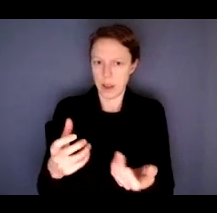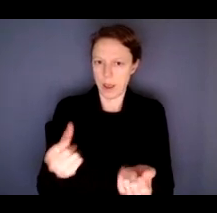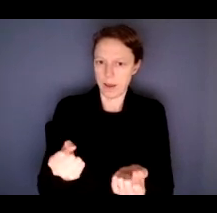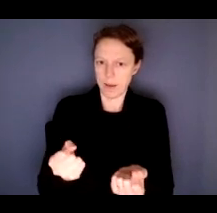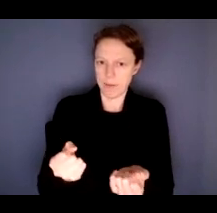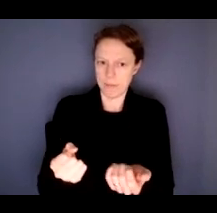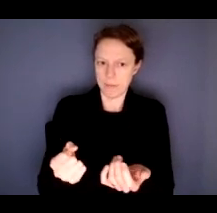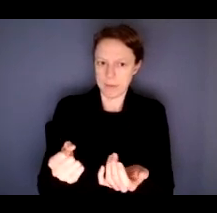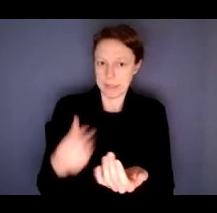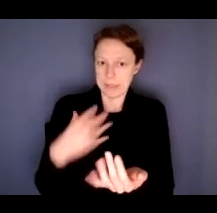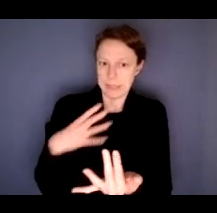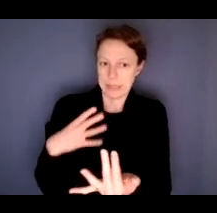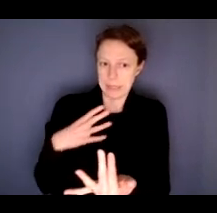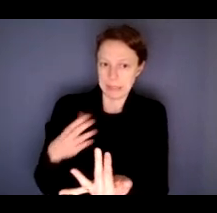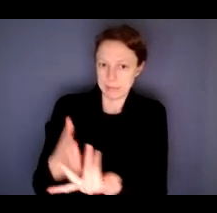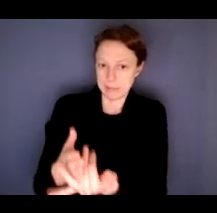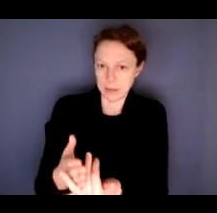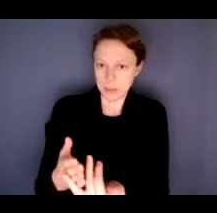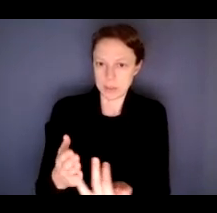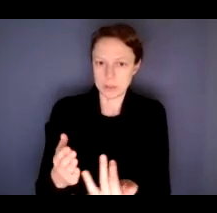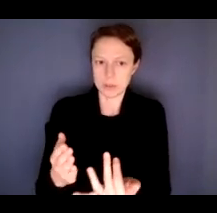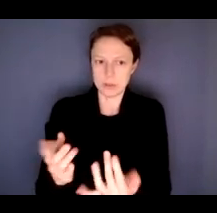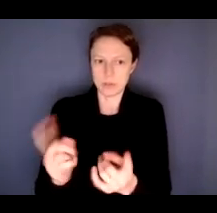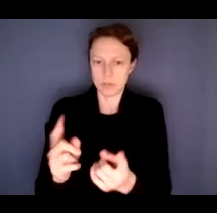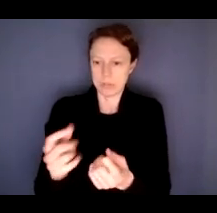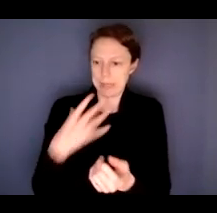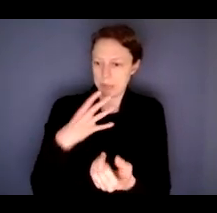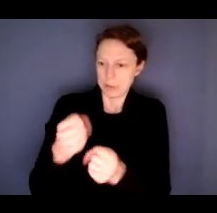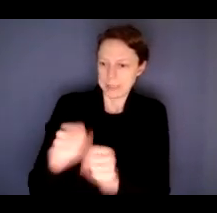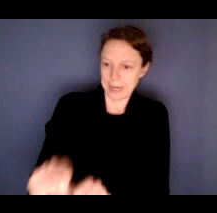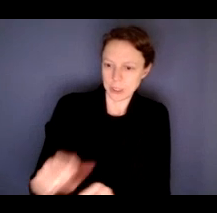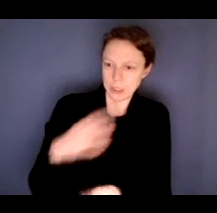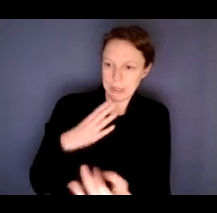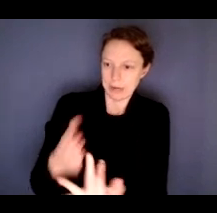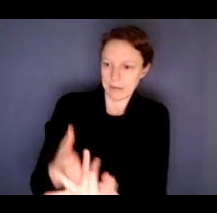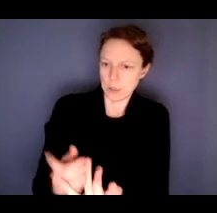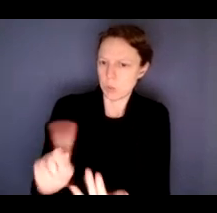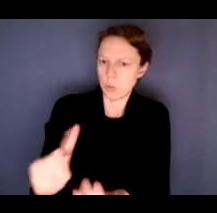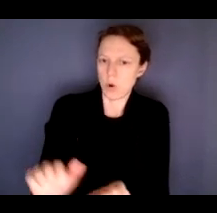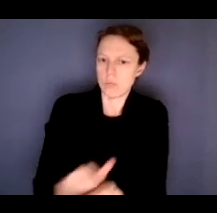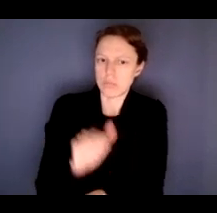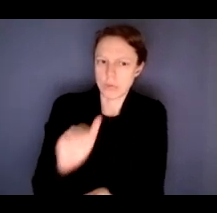assesses what the appropriate intervention is and usually you will see their names appear on